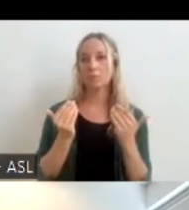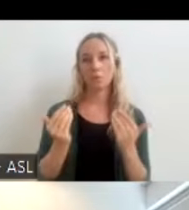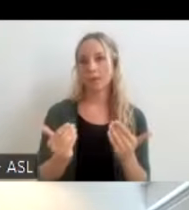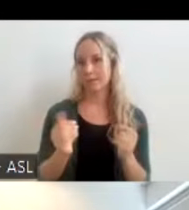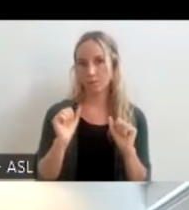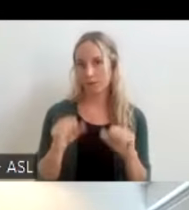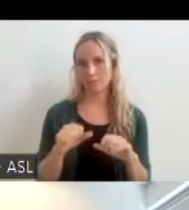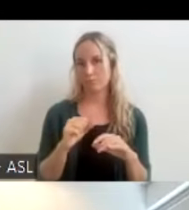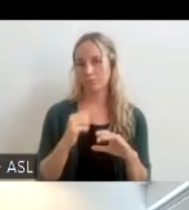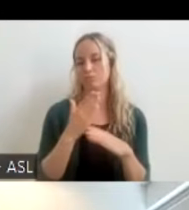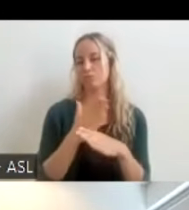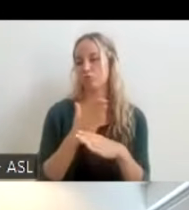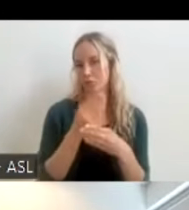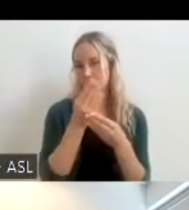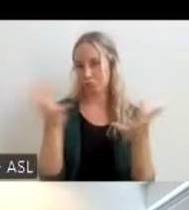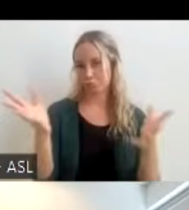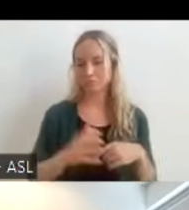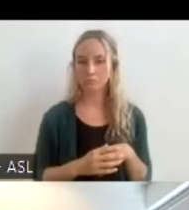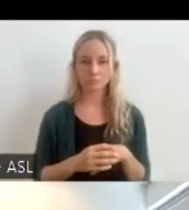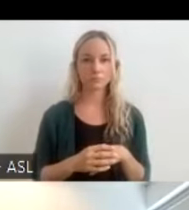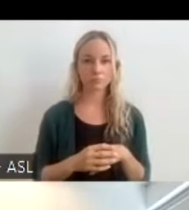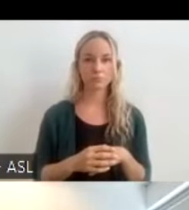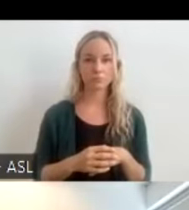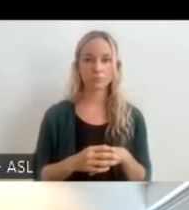think the challenge remains though is what's standard, So